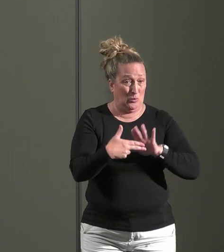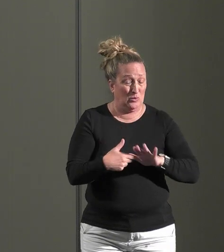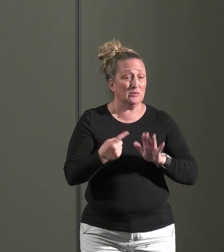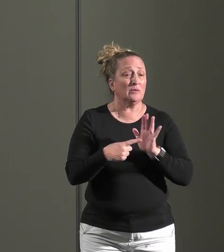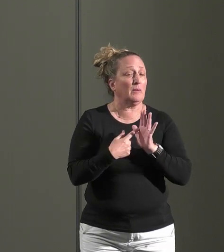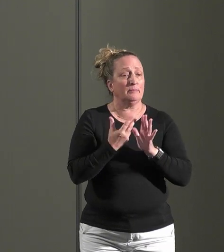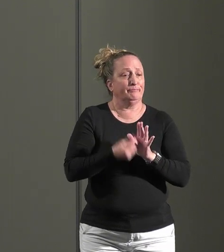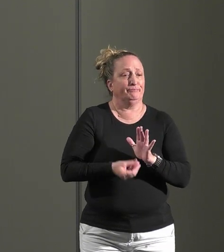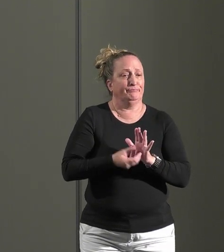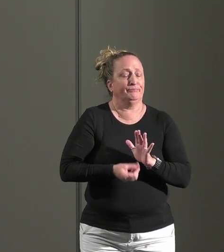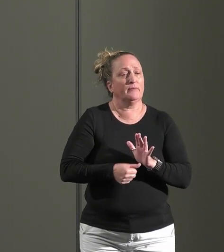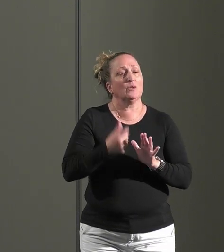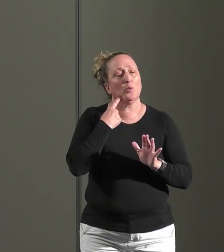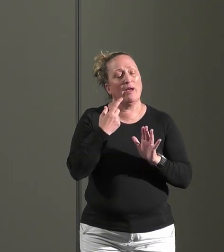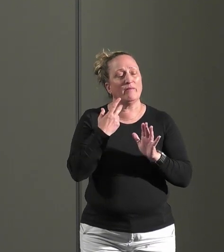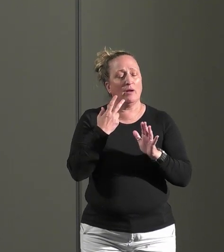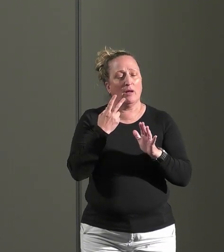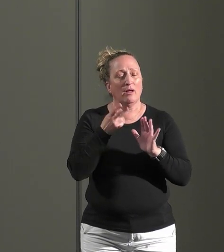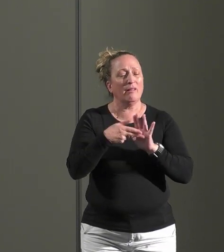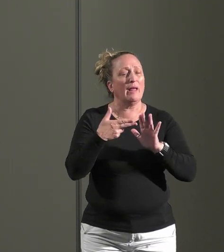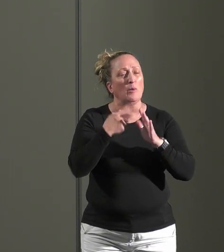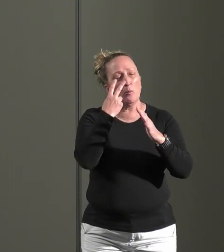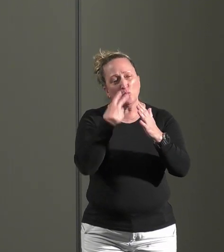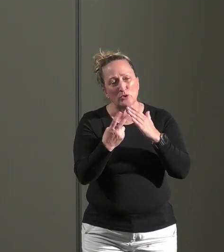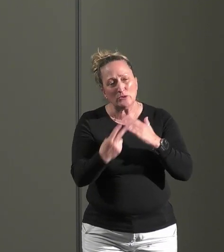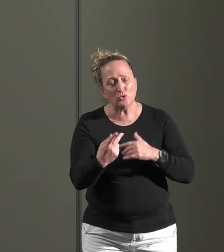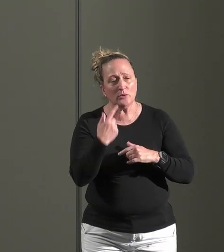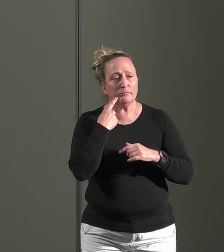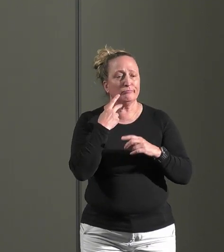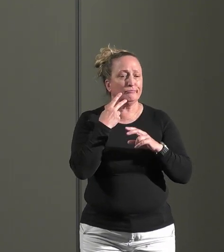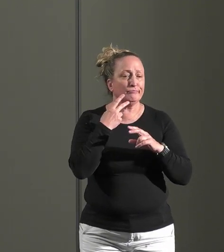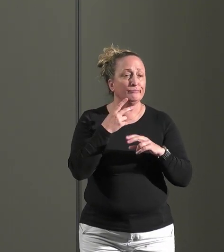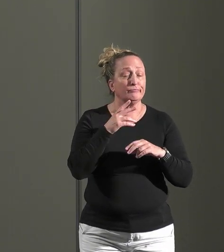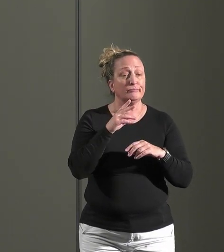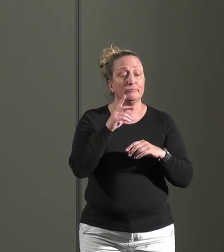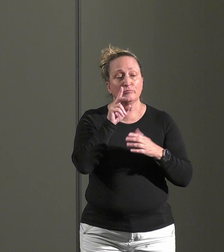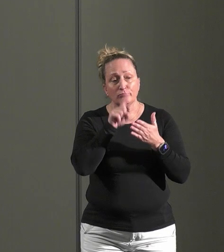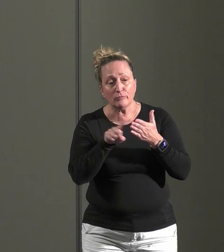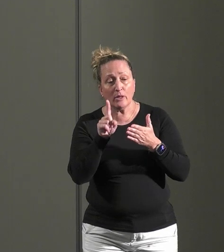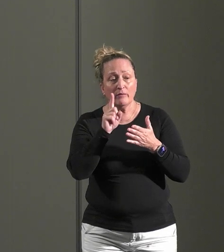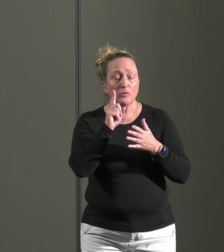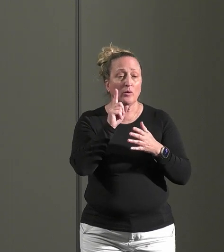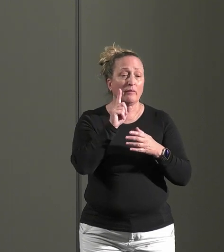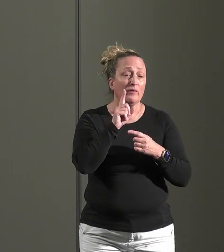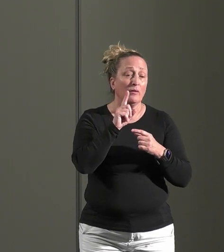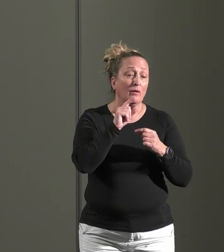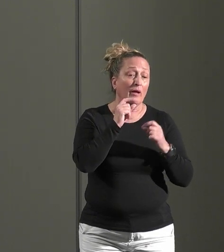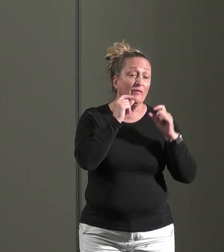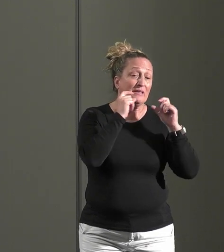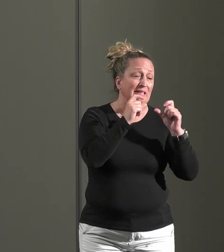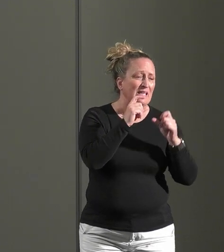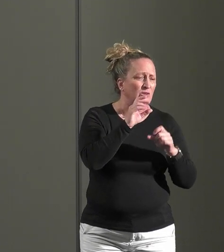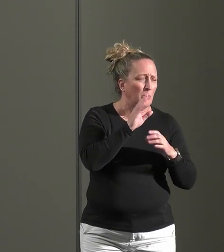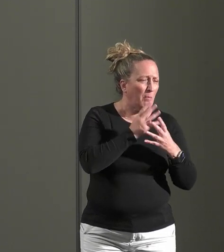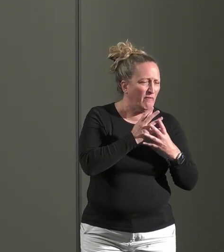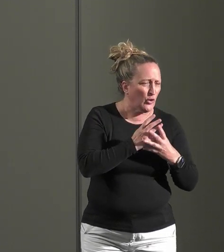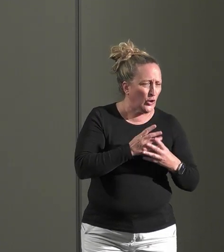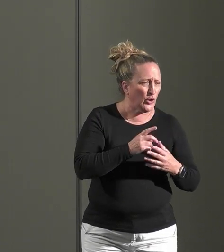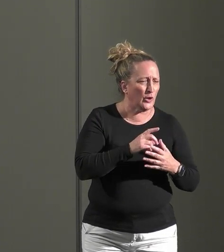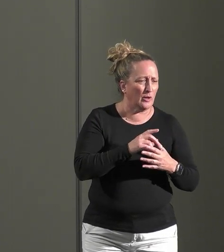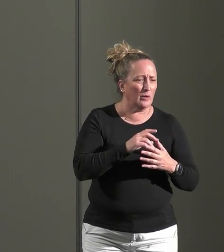missing we do label prediction. We look if there is text we could use as a label.